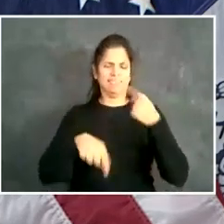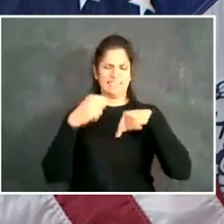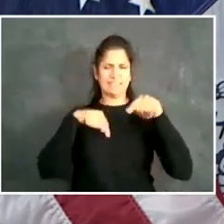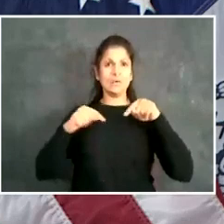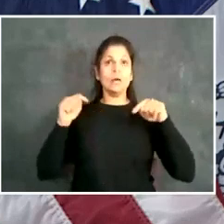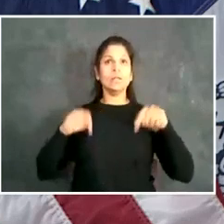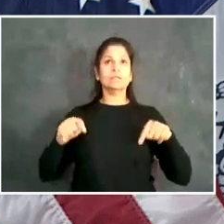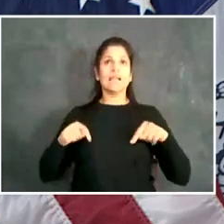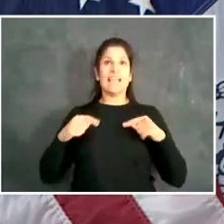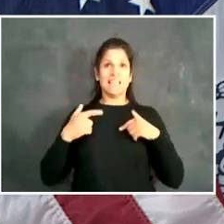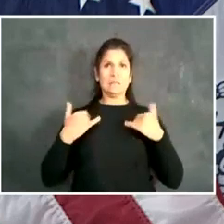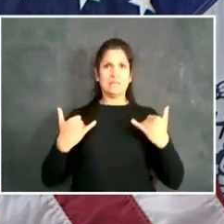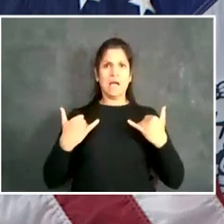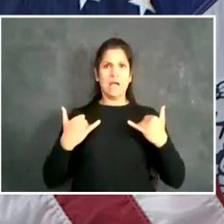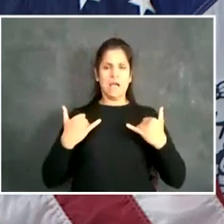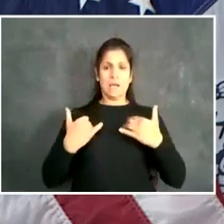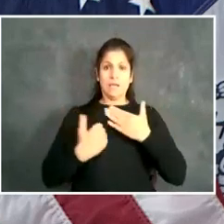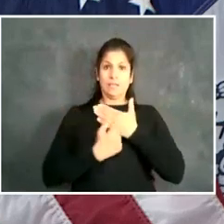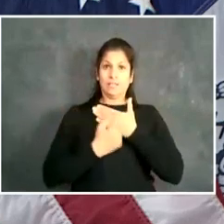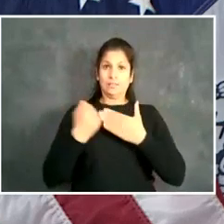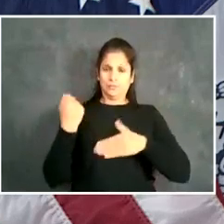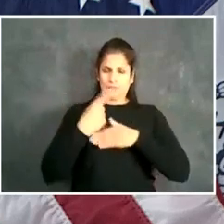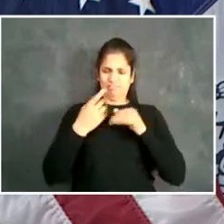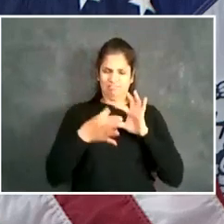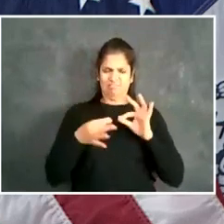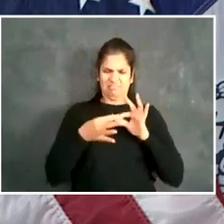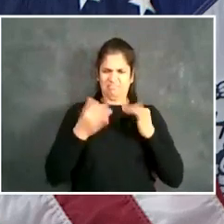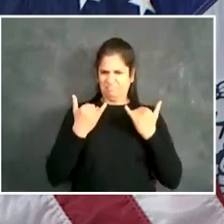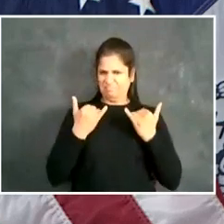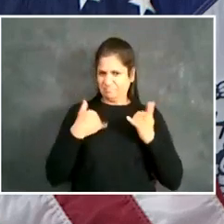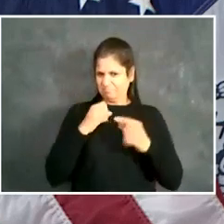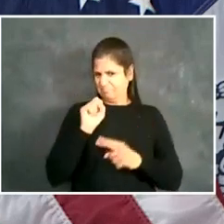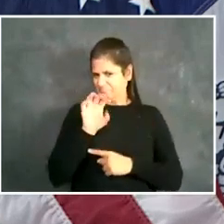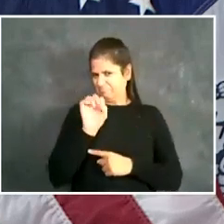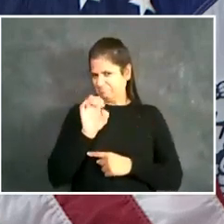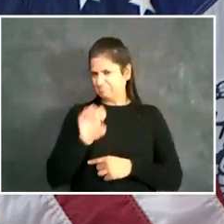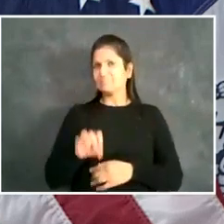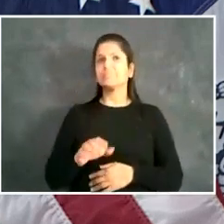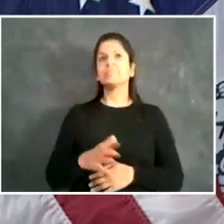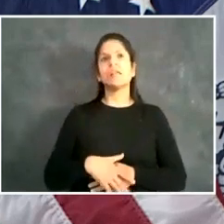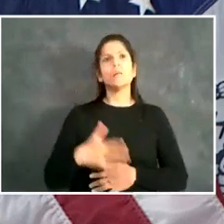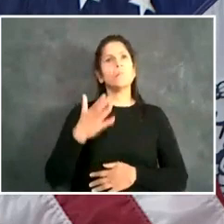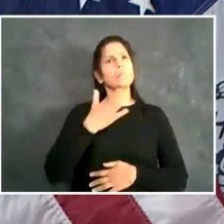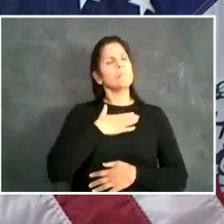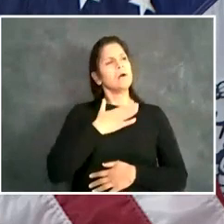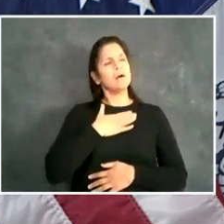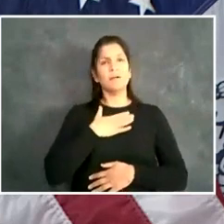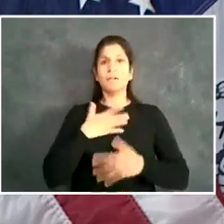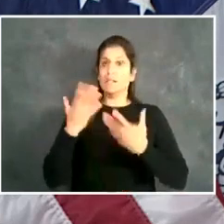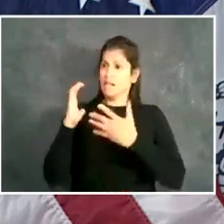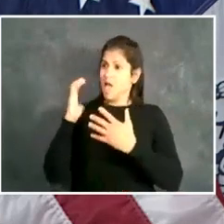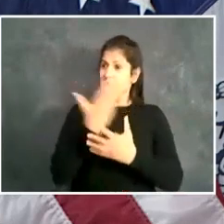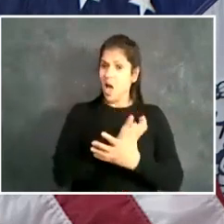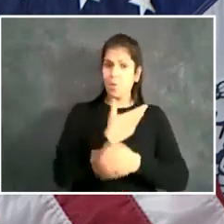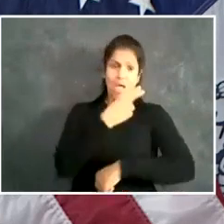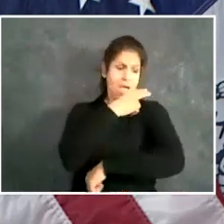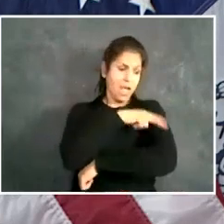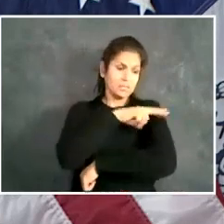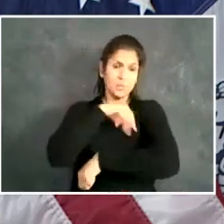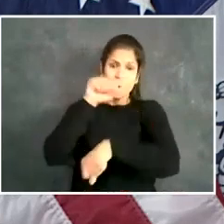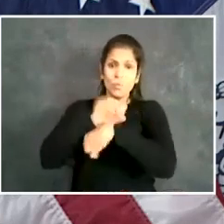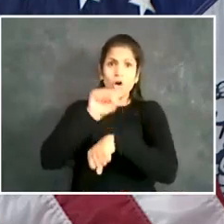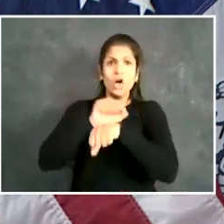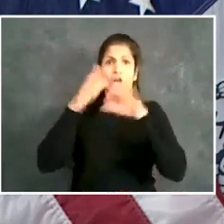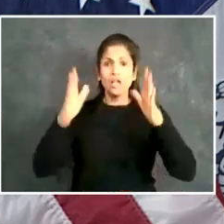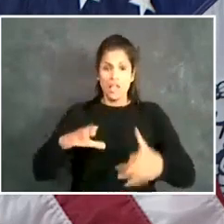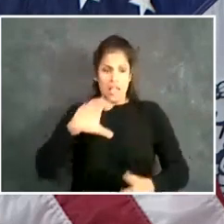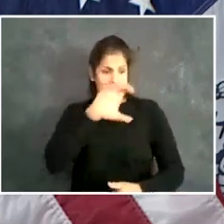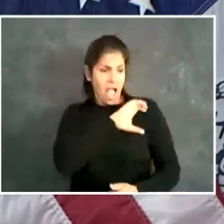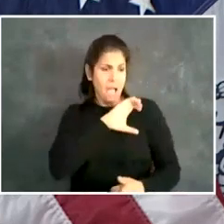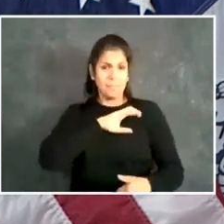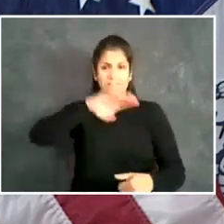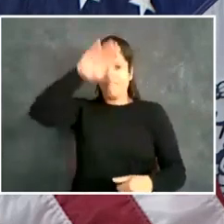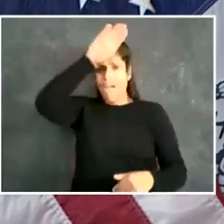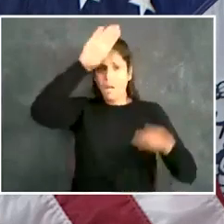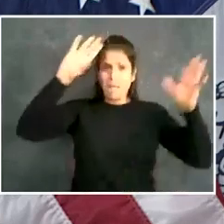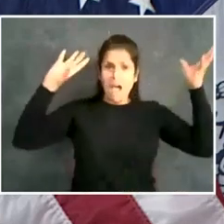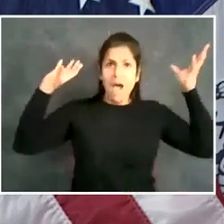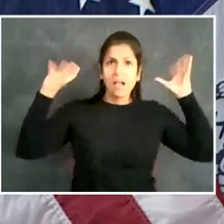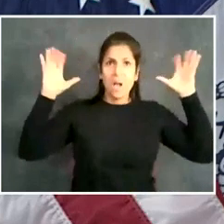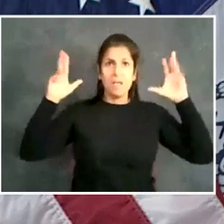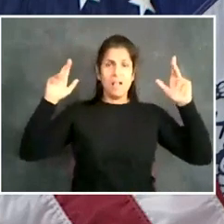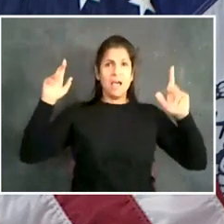TO WHERE WE STARTED.